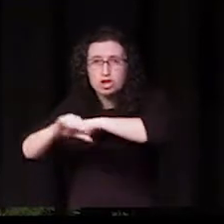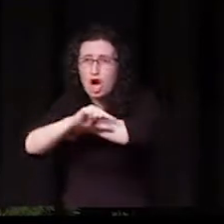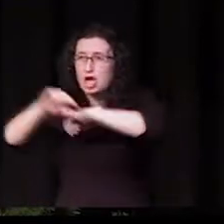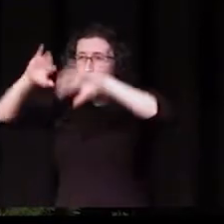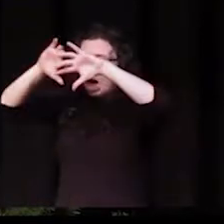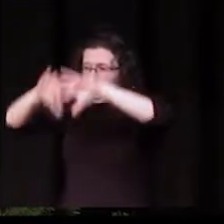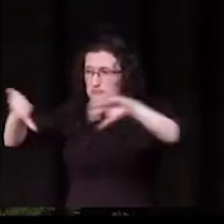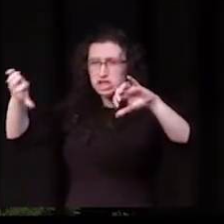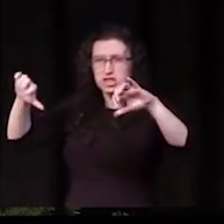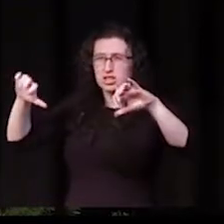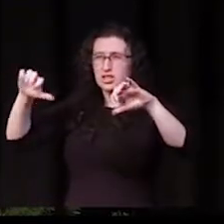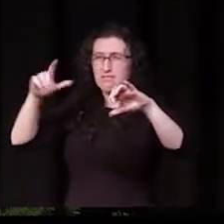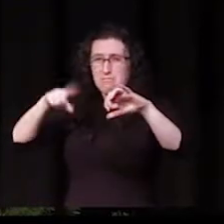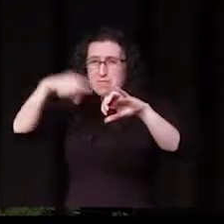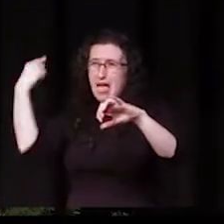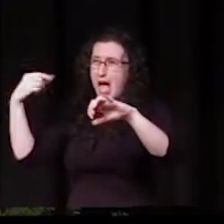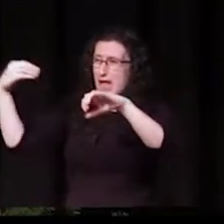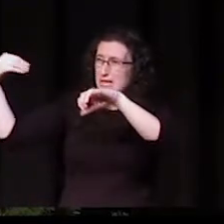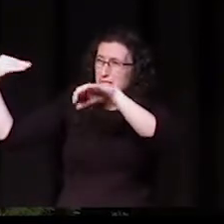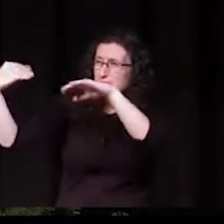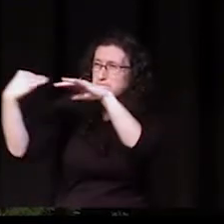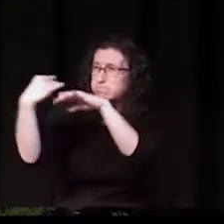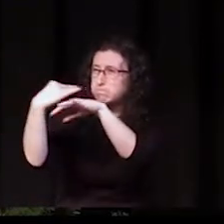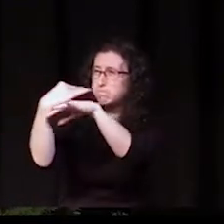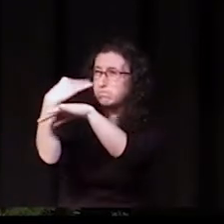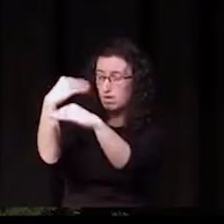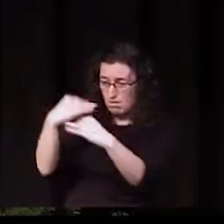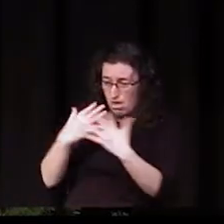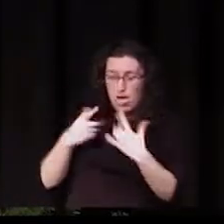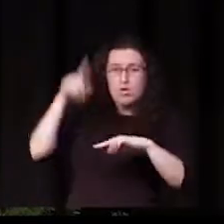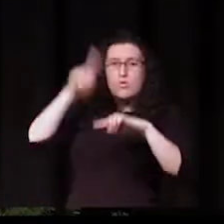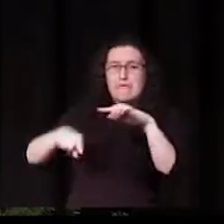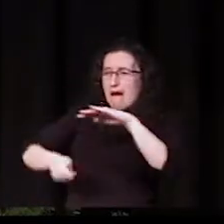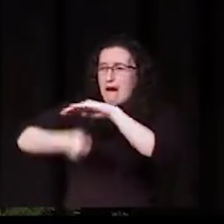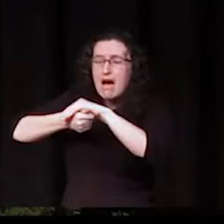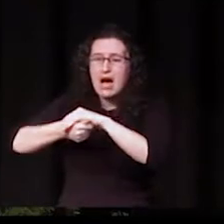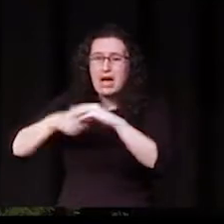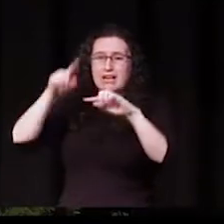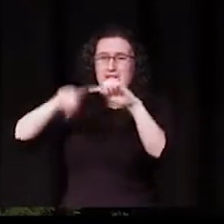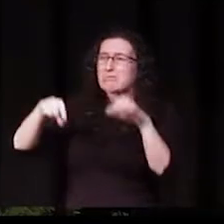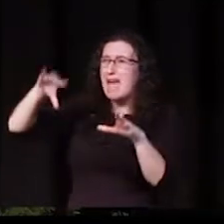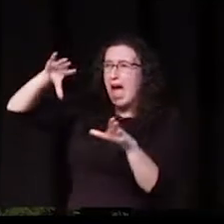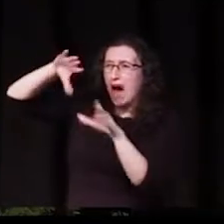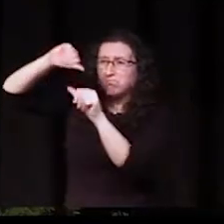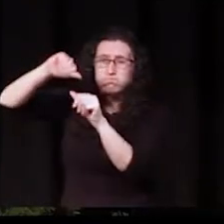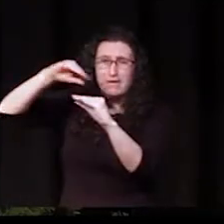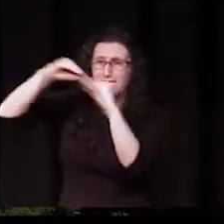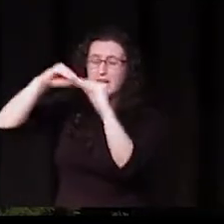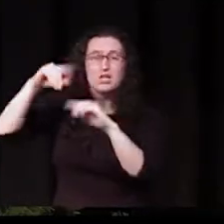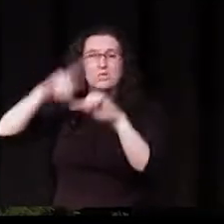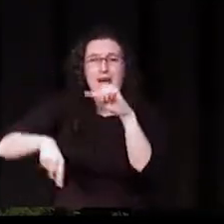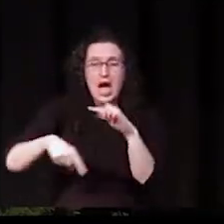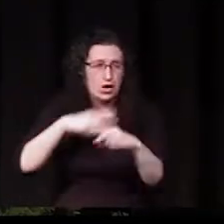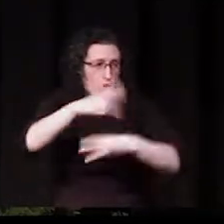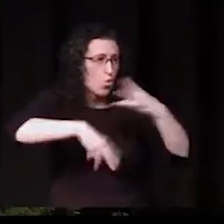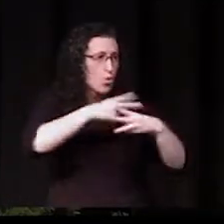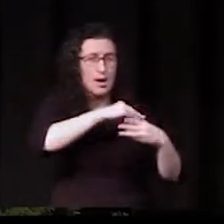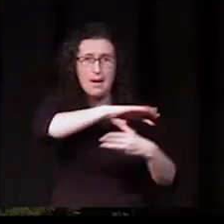and that mist began to come through, there was no putting it back. There was no taping up the slit, there was no way to get the world back to its perfection.